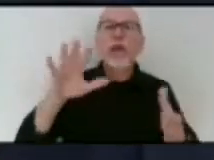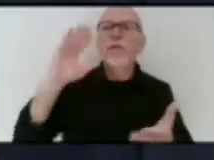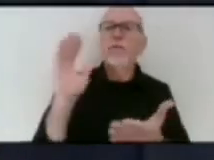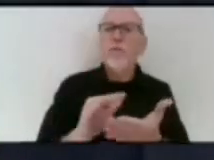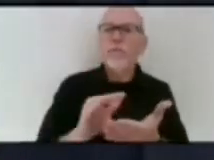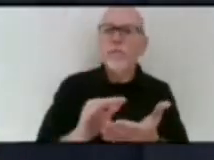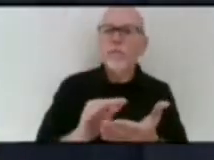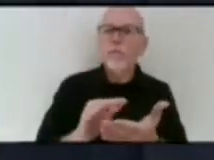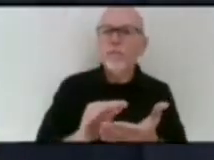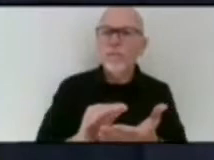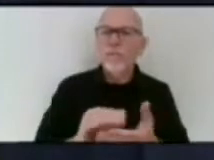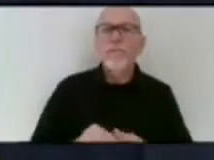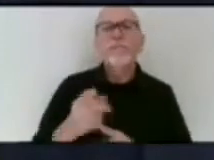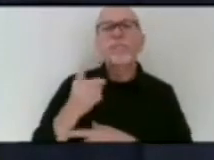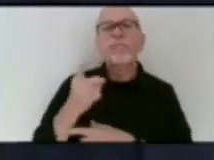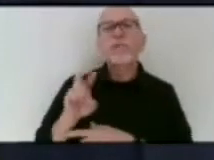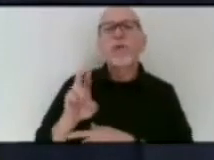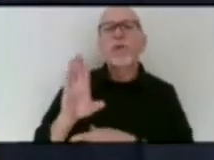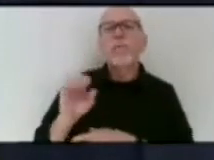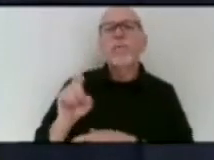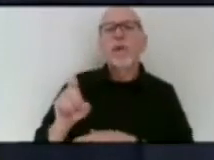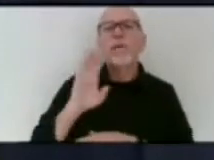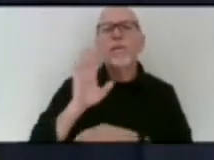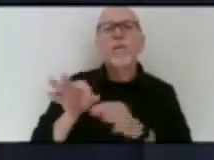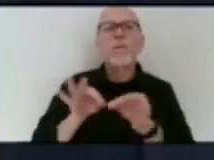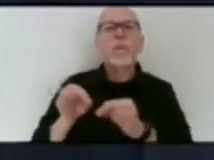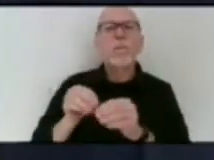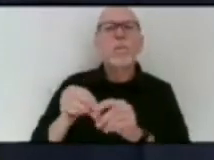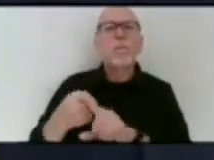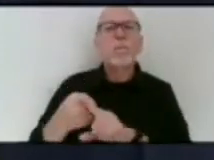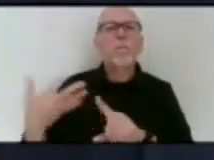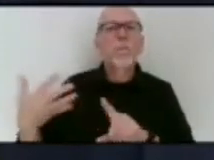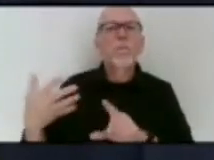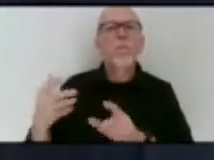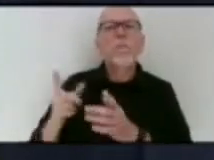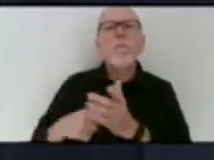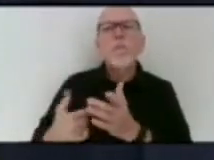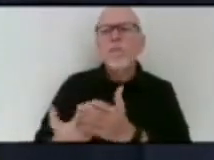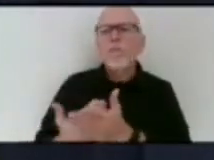Dr. Box will go into more detail about new requirements for counties that have